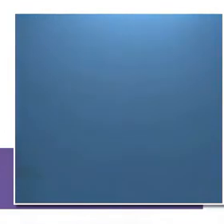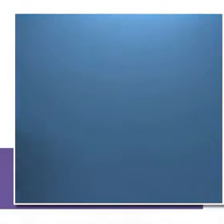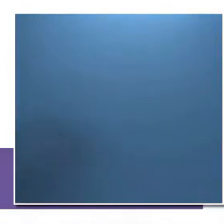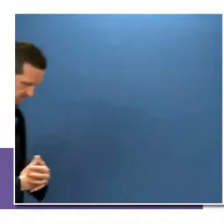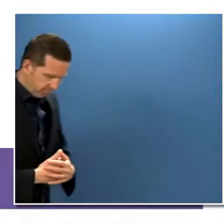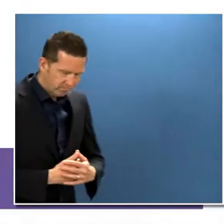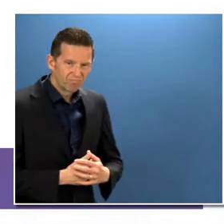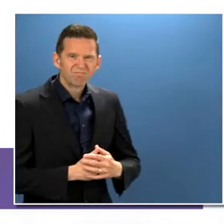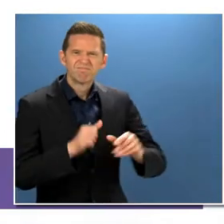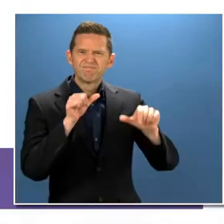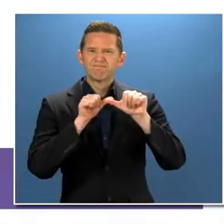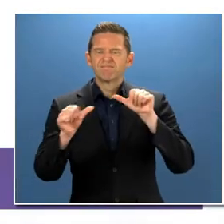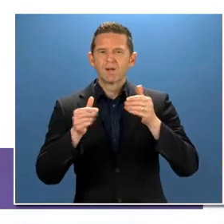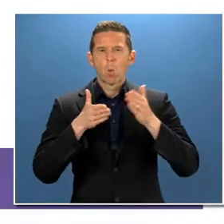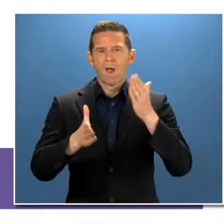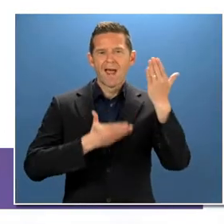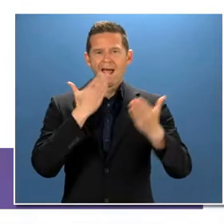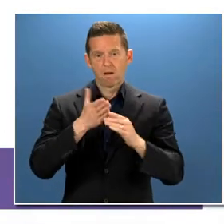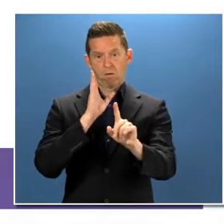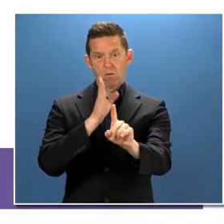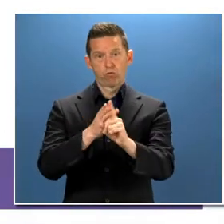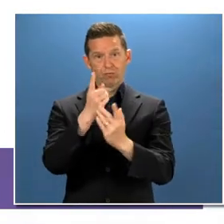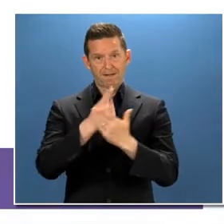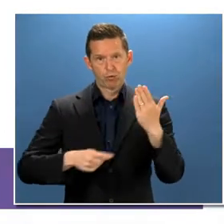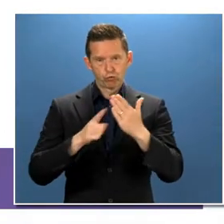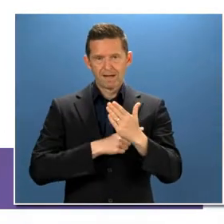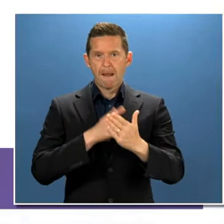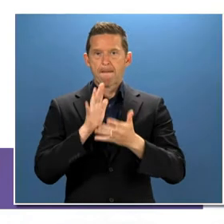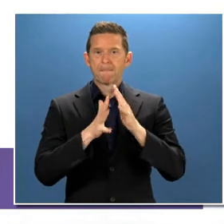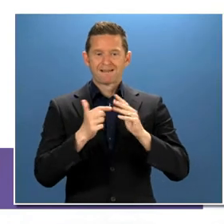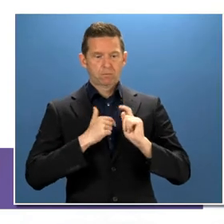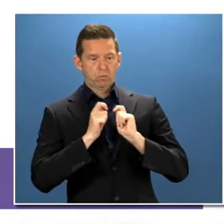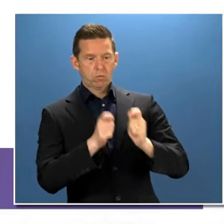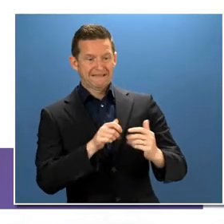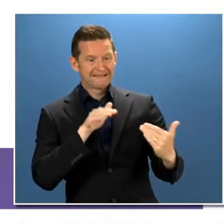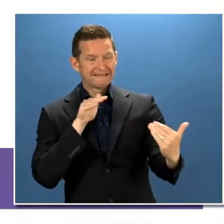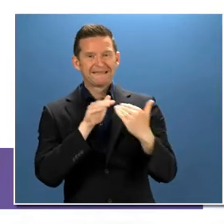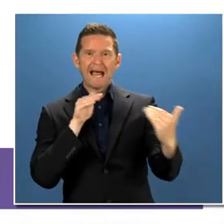discrimination is an inequality of treatment on the basis of a person's